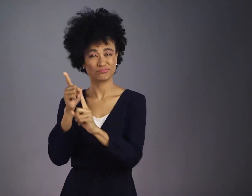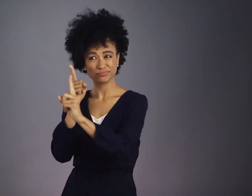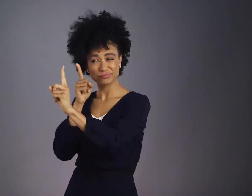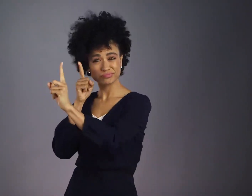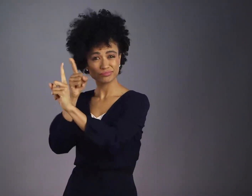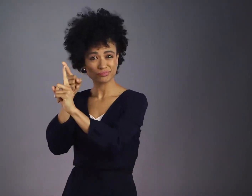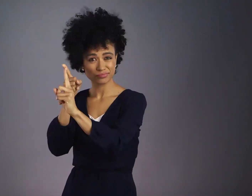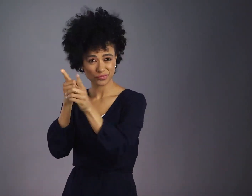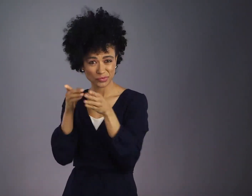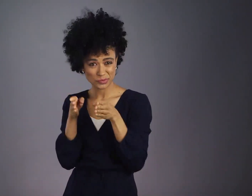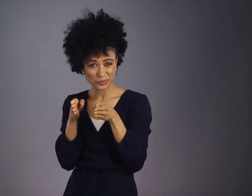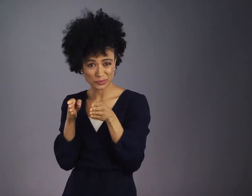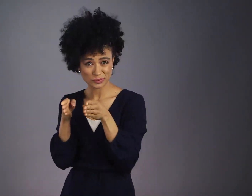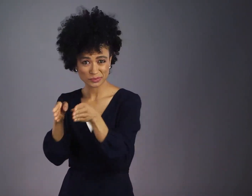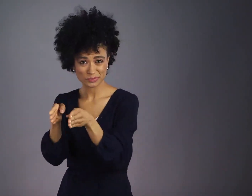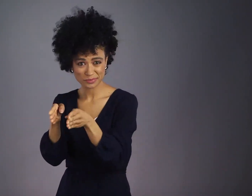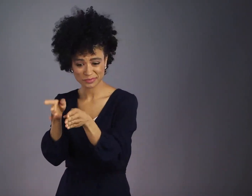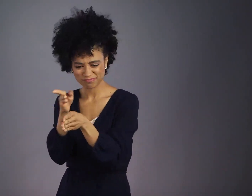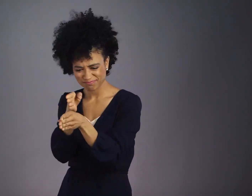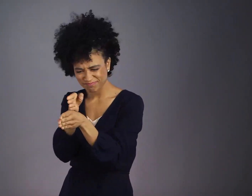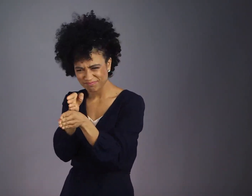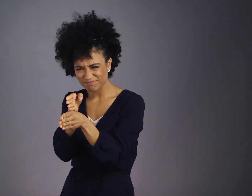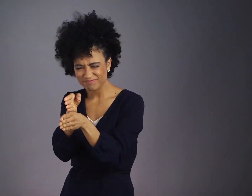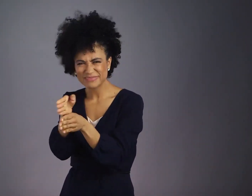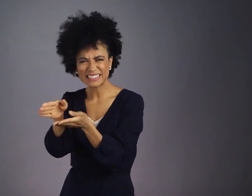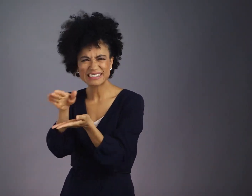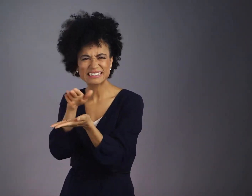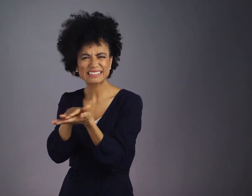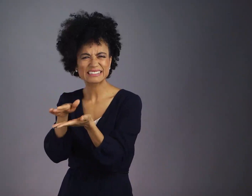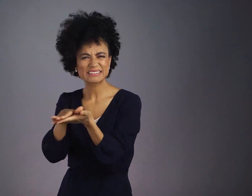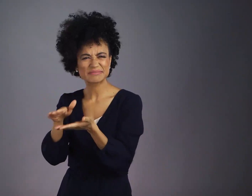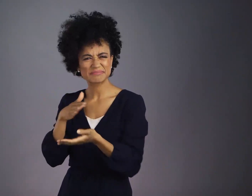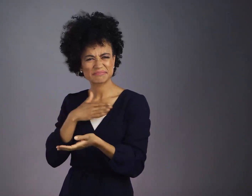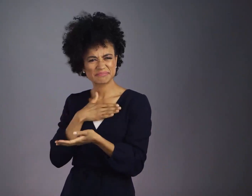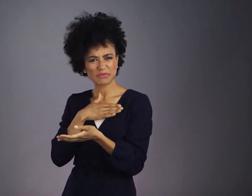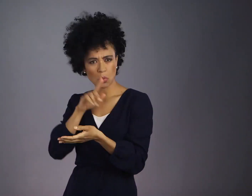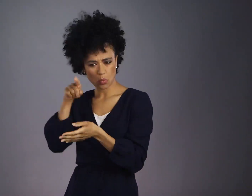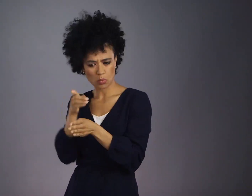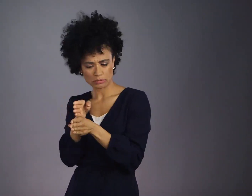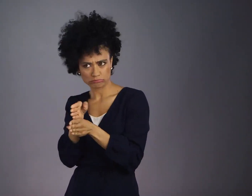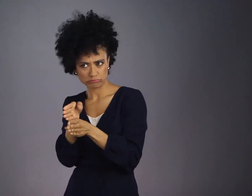We are there to sweep off our side of the street, realizing that nothing worth while